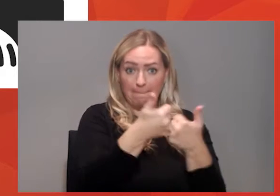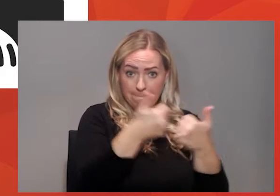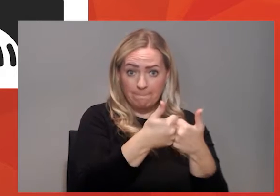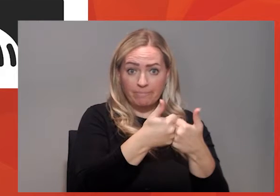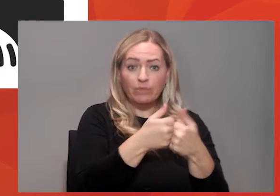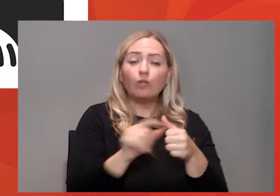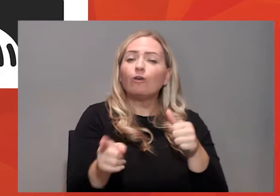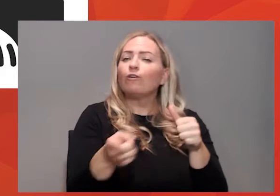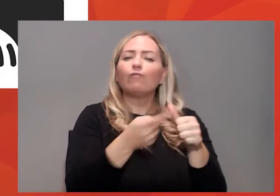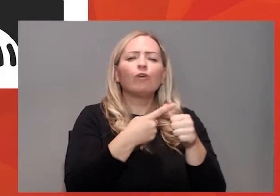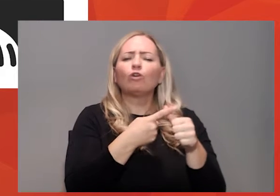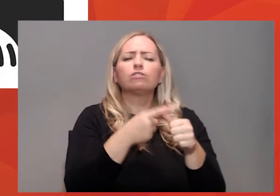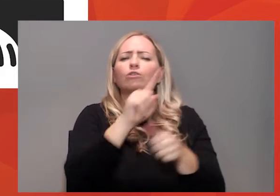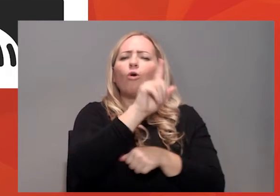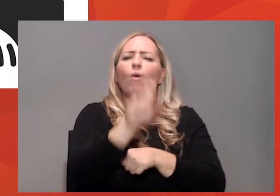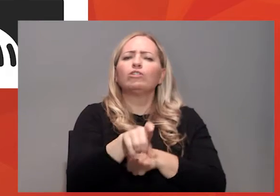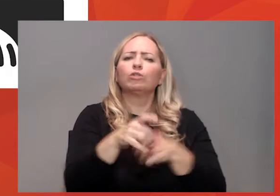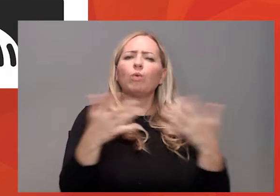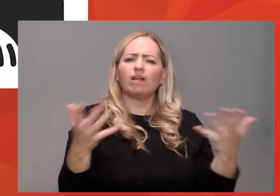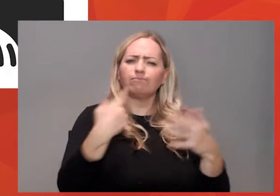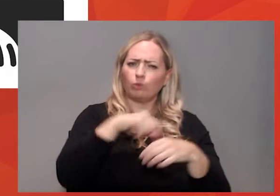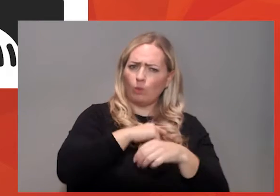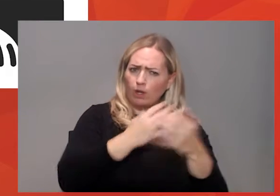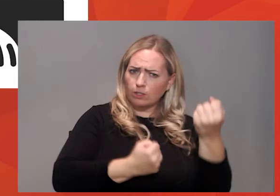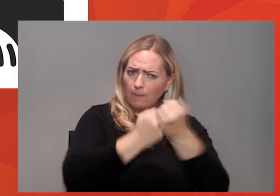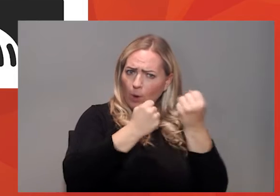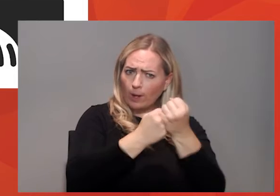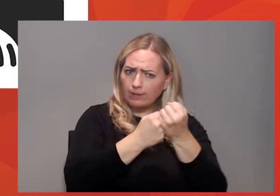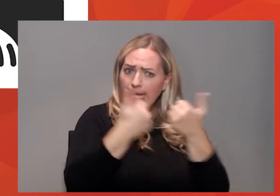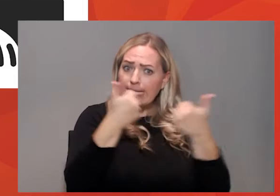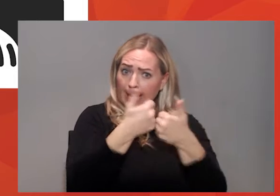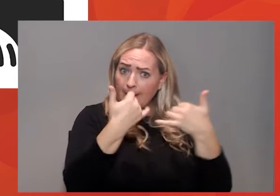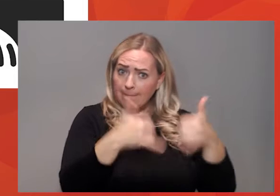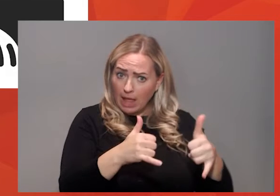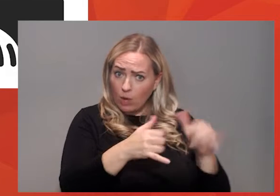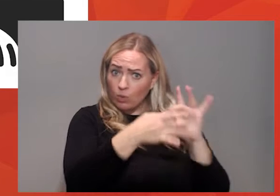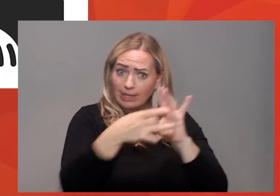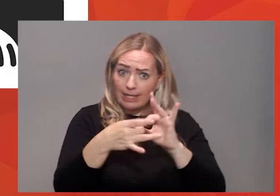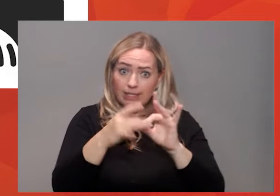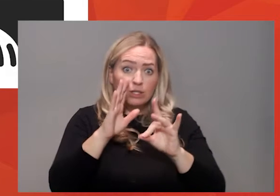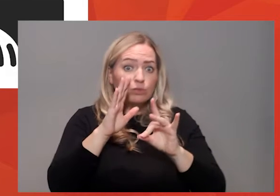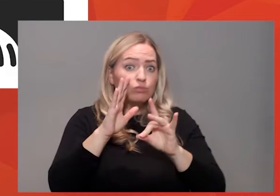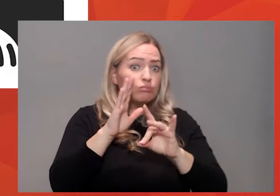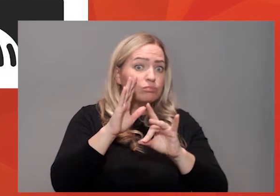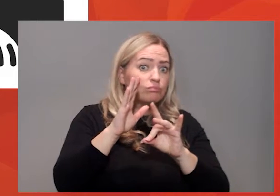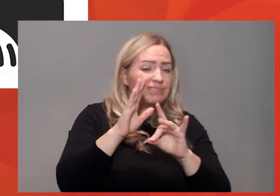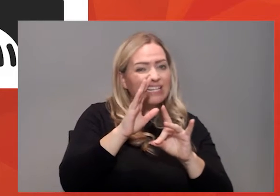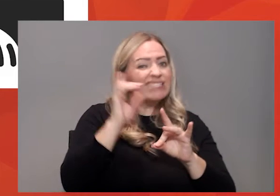and the first main question was, do we want to support a gameplay related songs only?